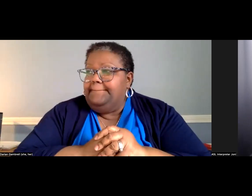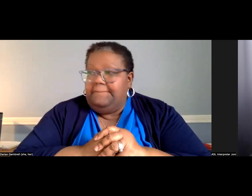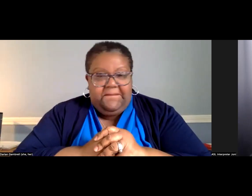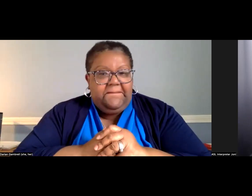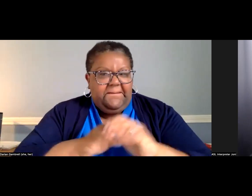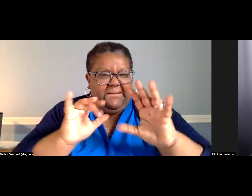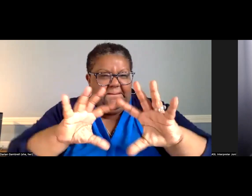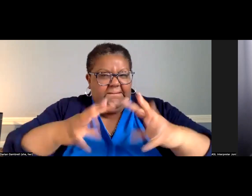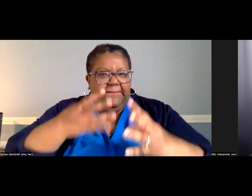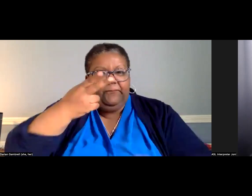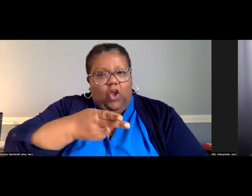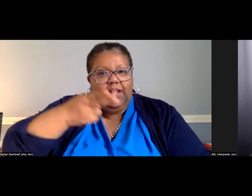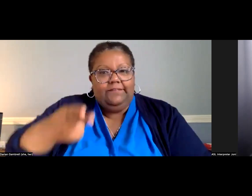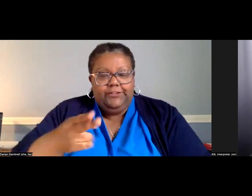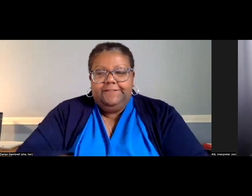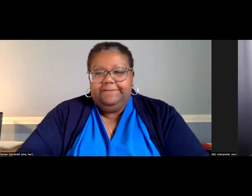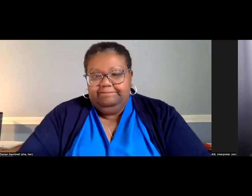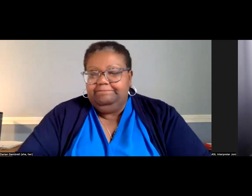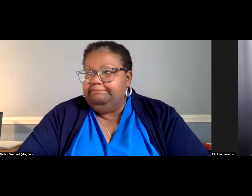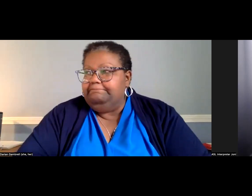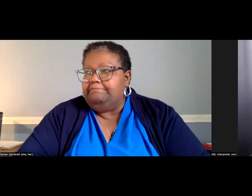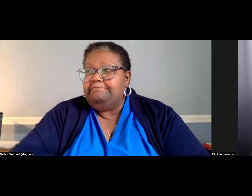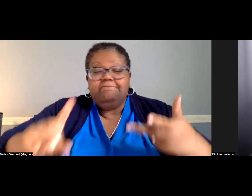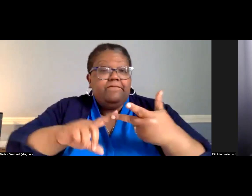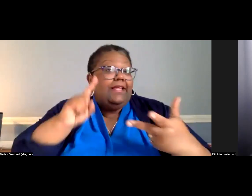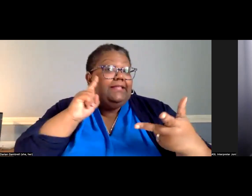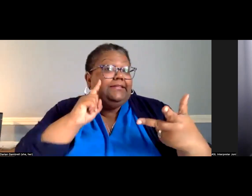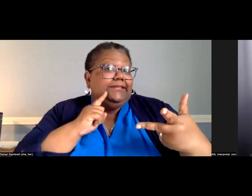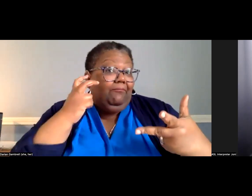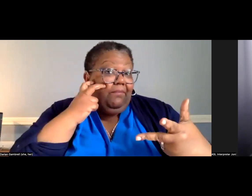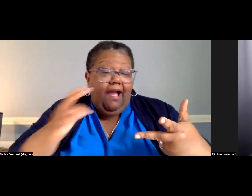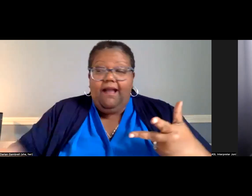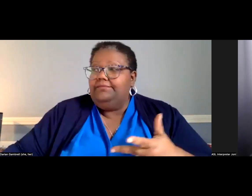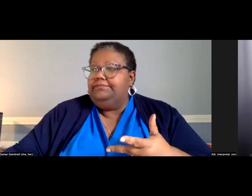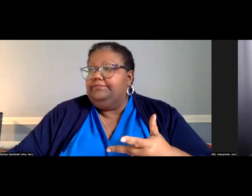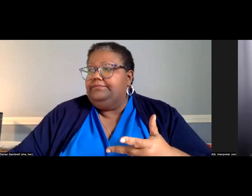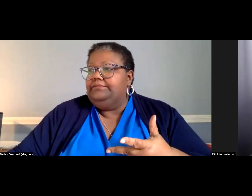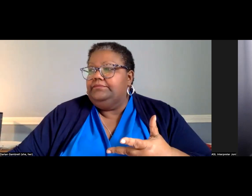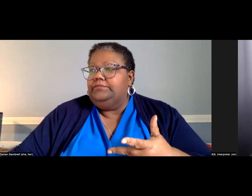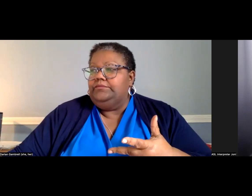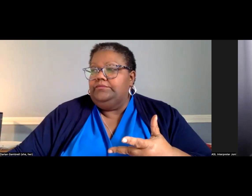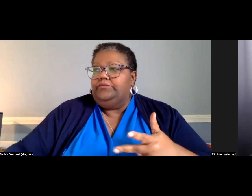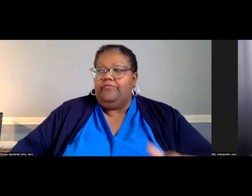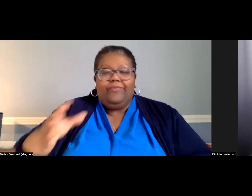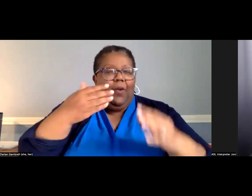as well as sign language interpreters. so that's a bit about the hard of hearing population. now